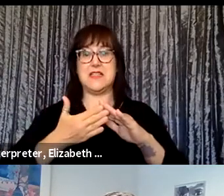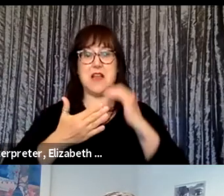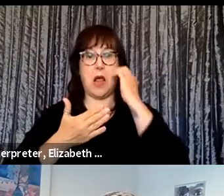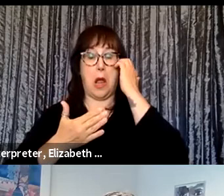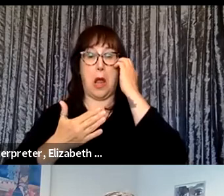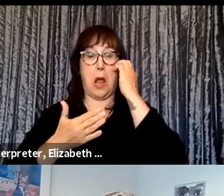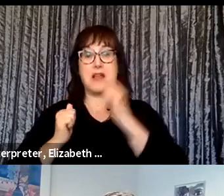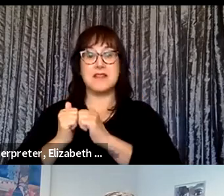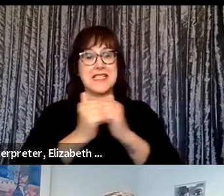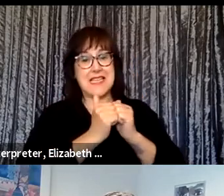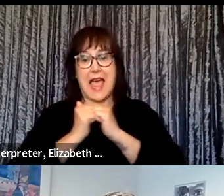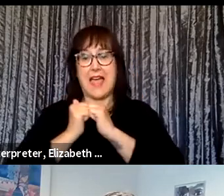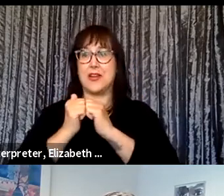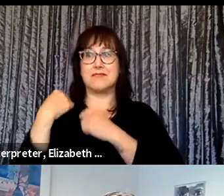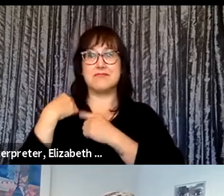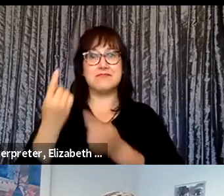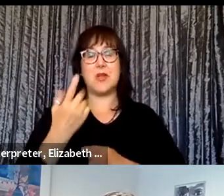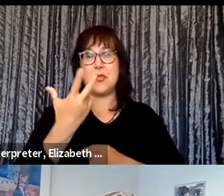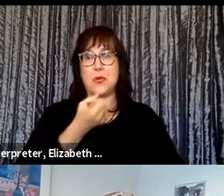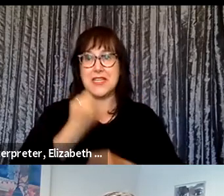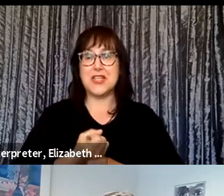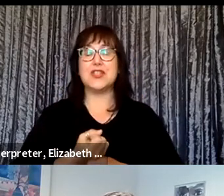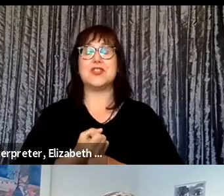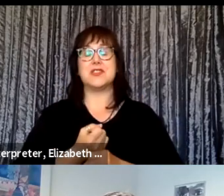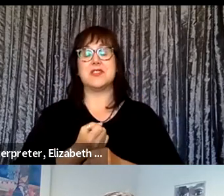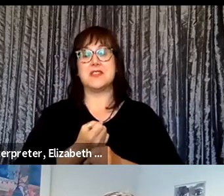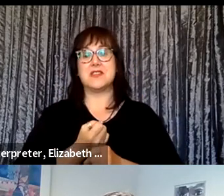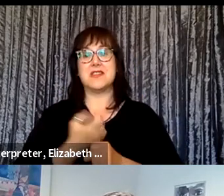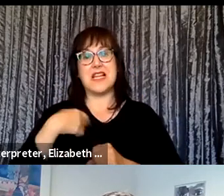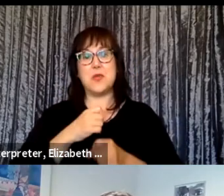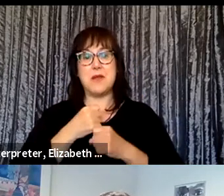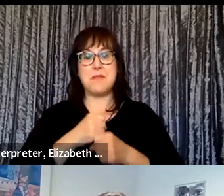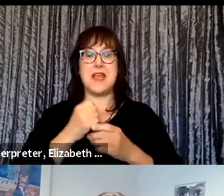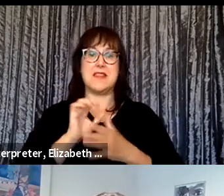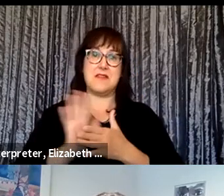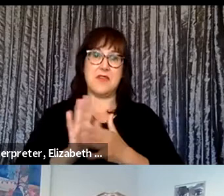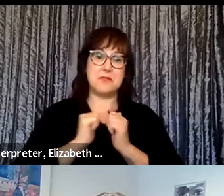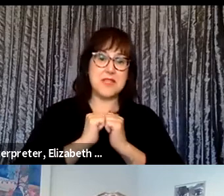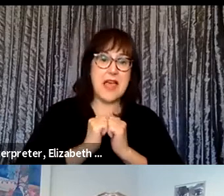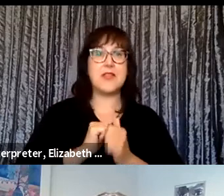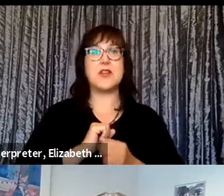together through the last three years as we made this film together and held Chas,